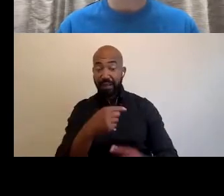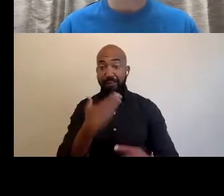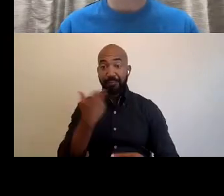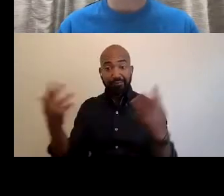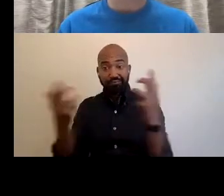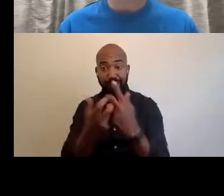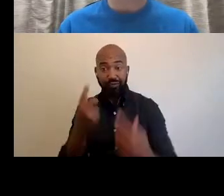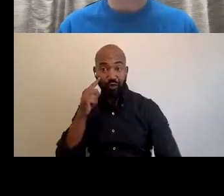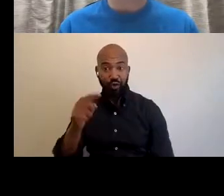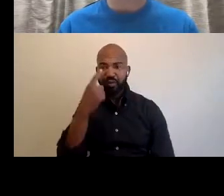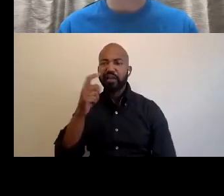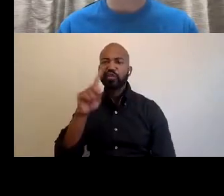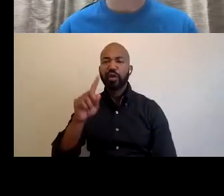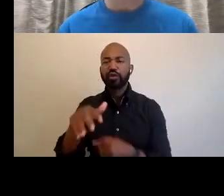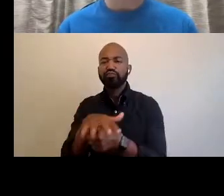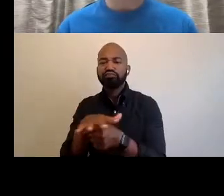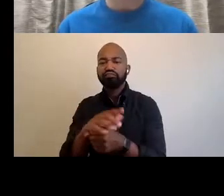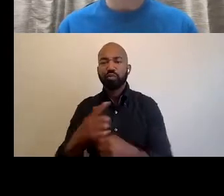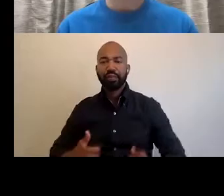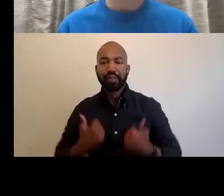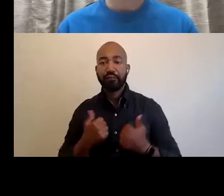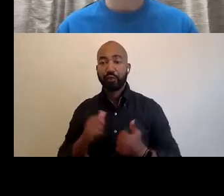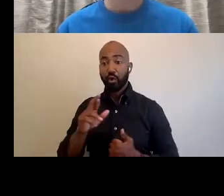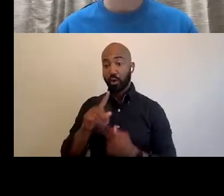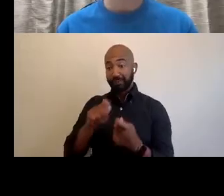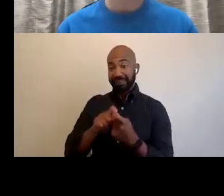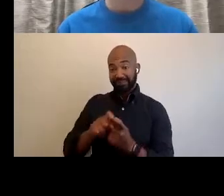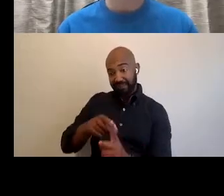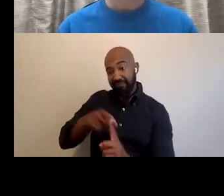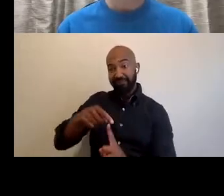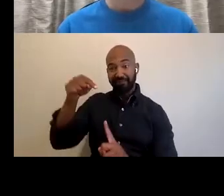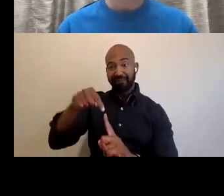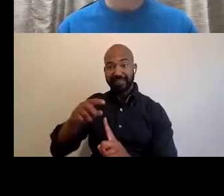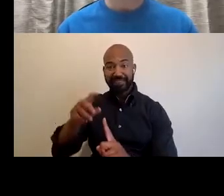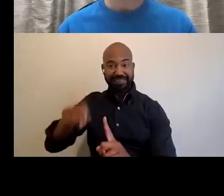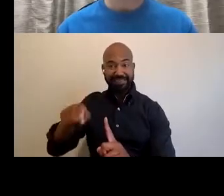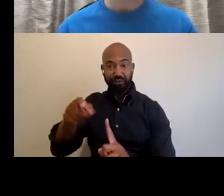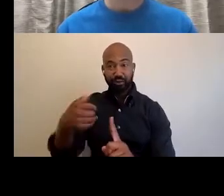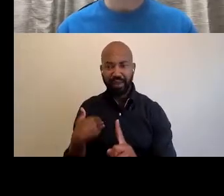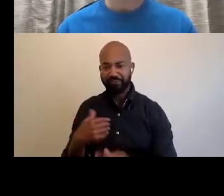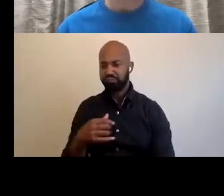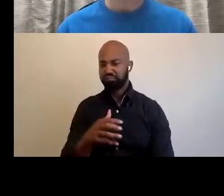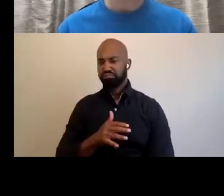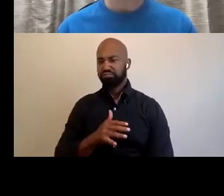given your geographical location or your specific needs. So I really encourage everyone